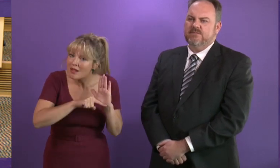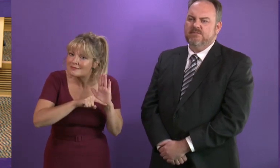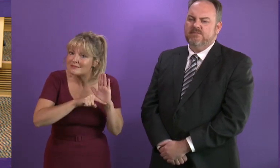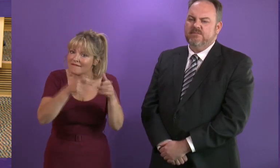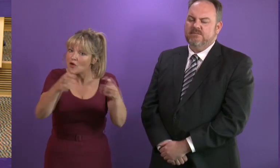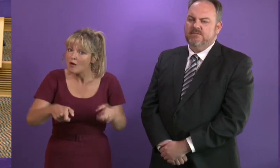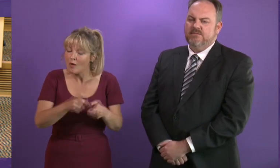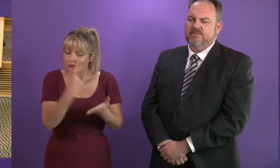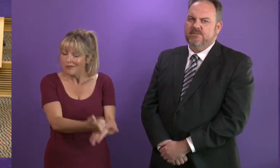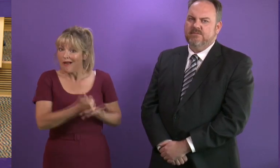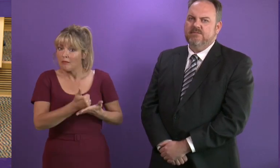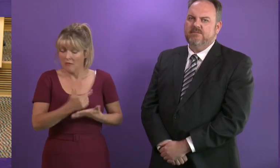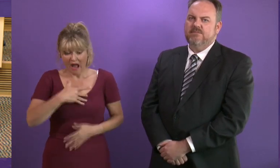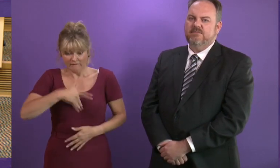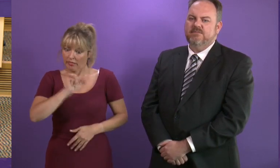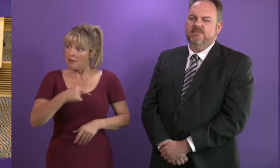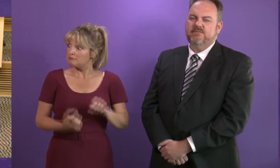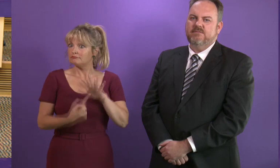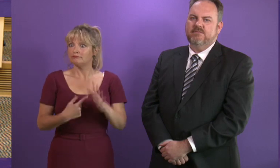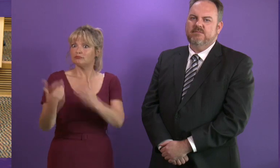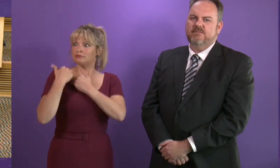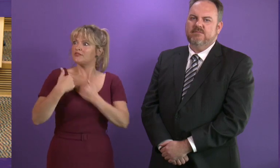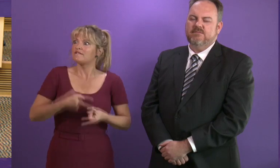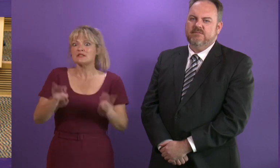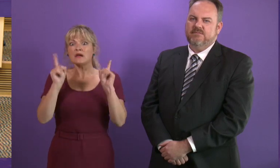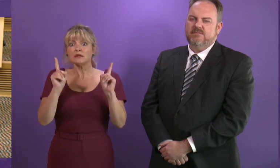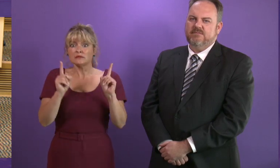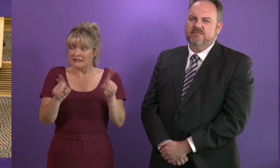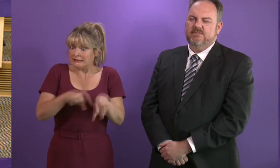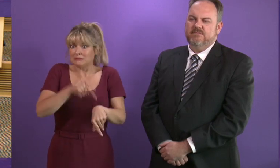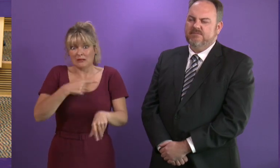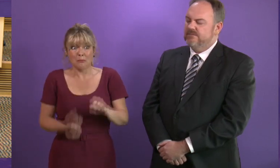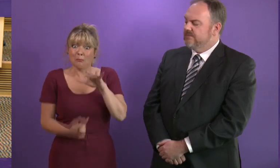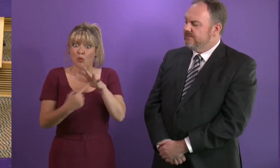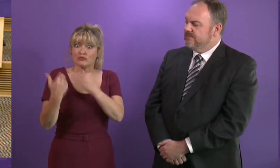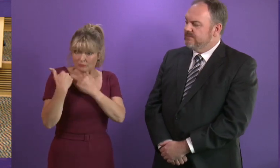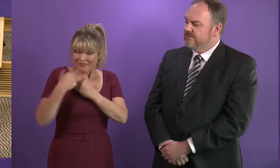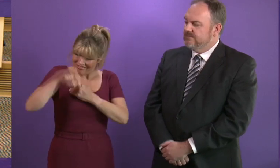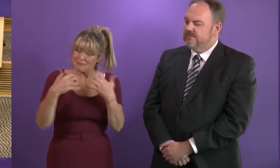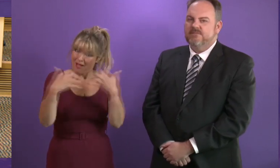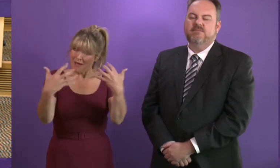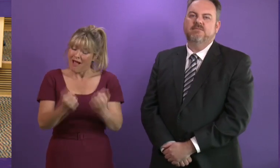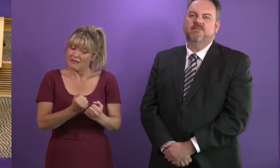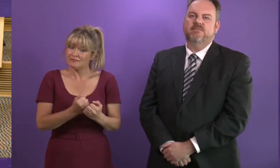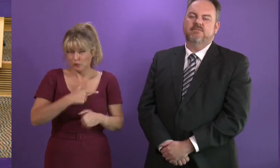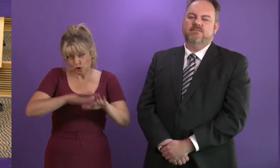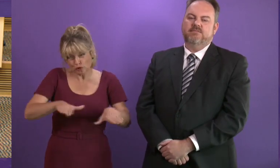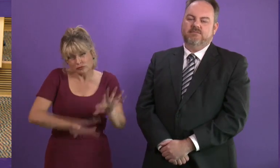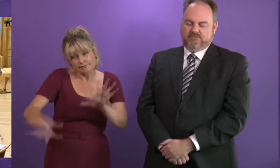as First Minister, have; indeed, I believe that it is one of the most important responsibilities that this Parliament has to children across our country.